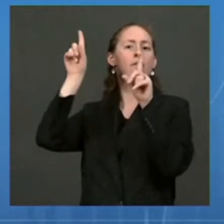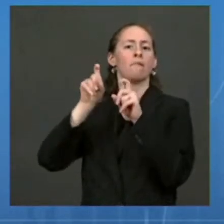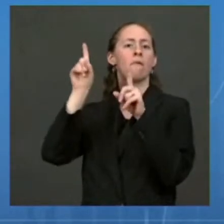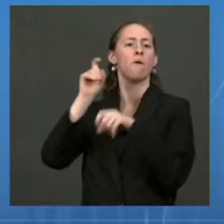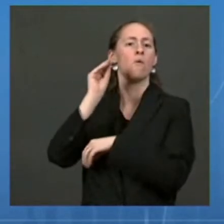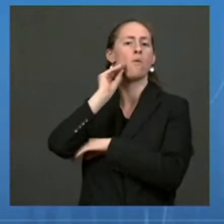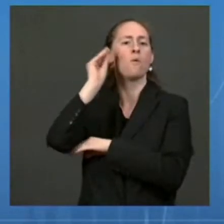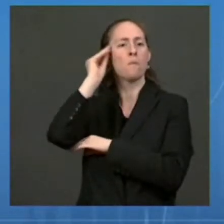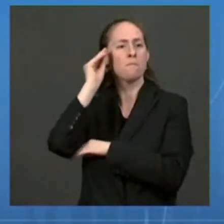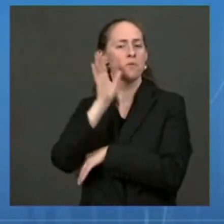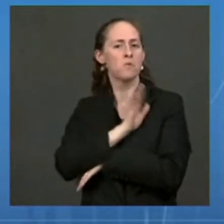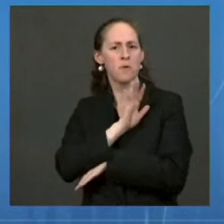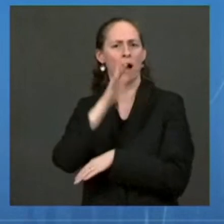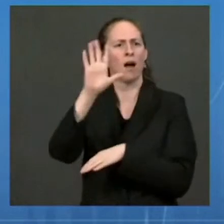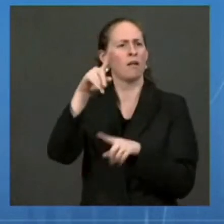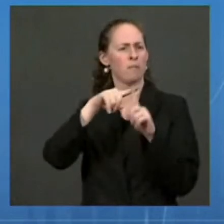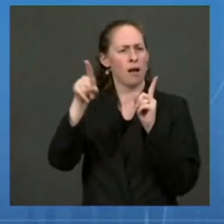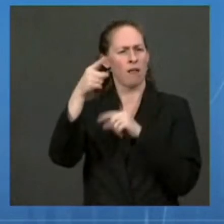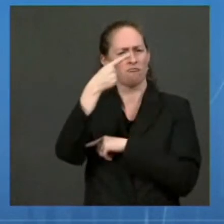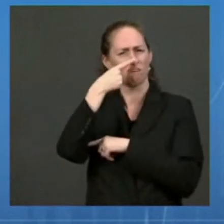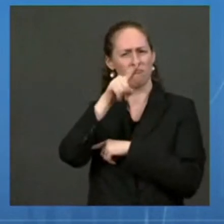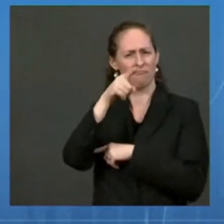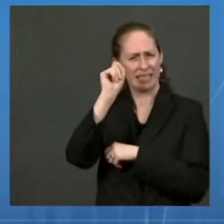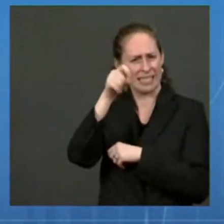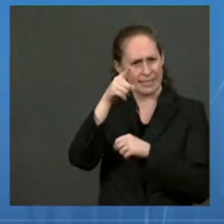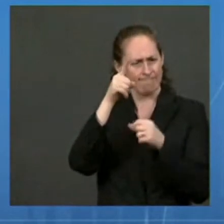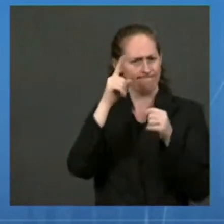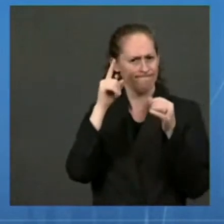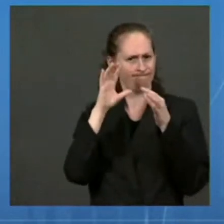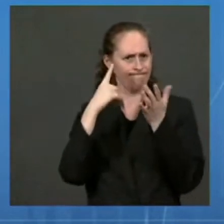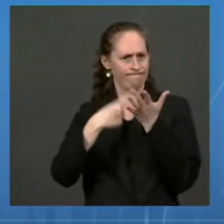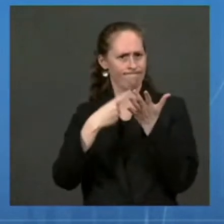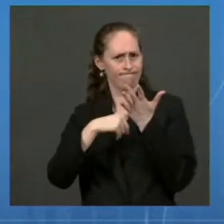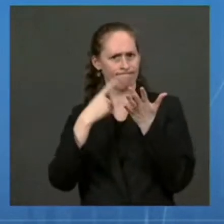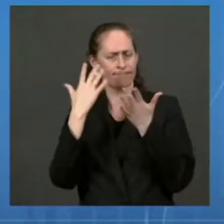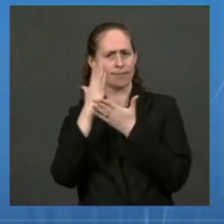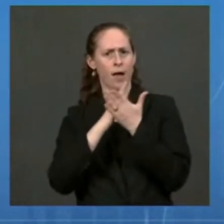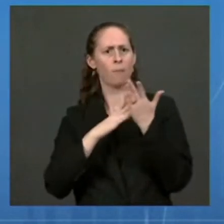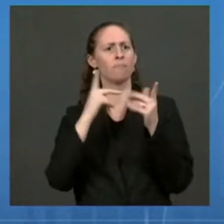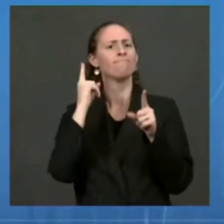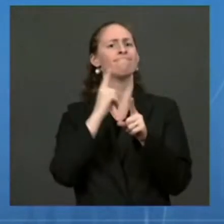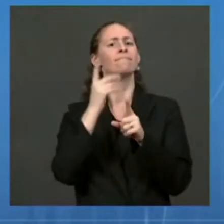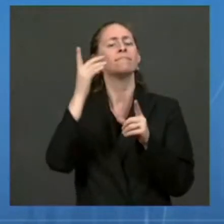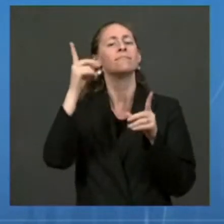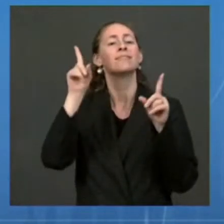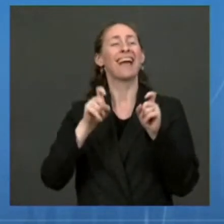INCREASING NUMBERS OF AT-HOME